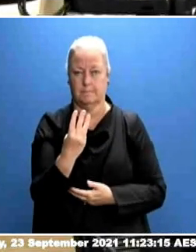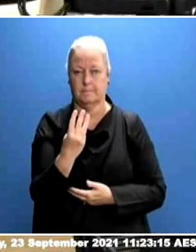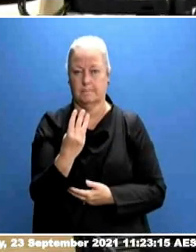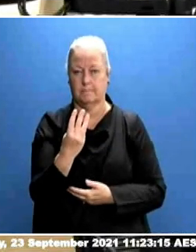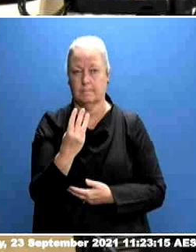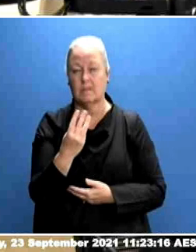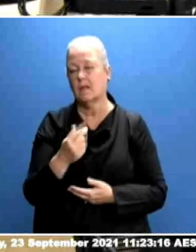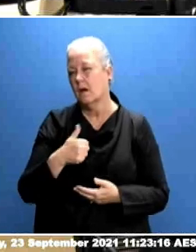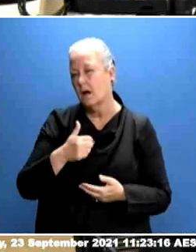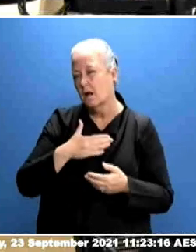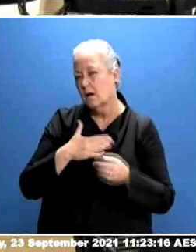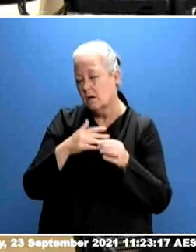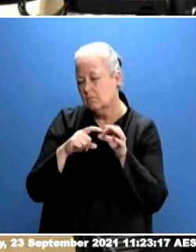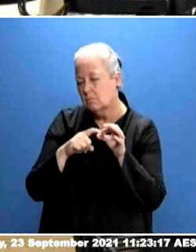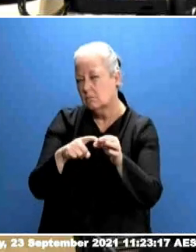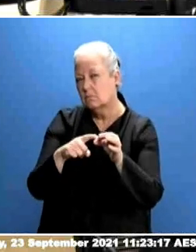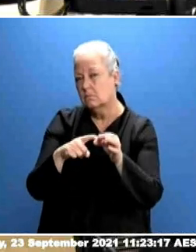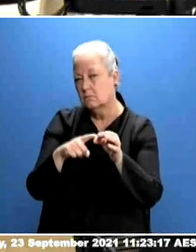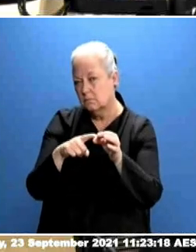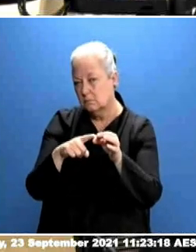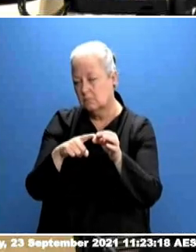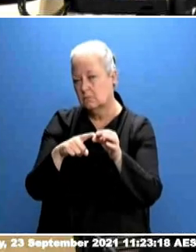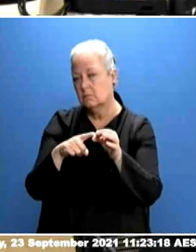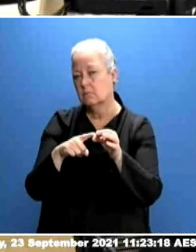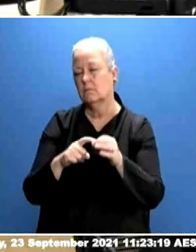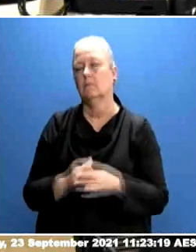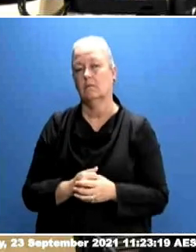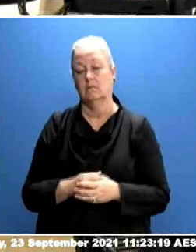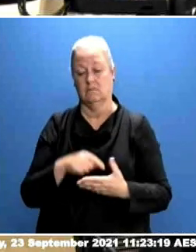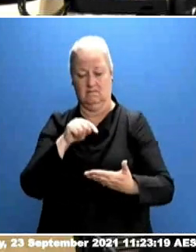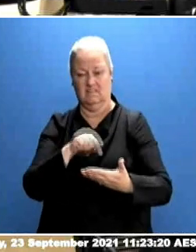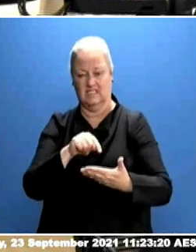I want to ask you finally about this other position that was part of your recommendation.